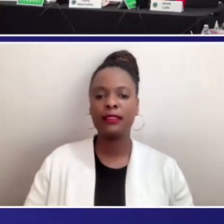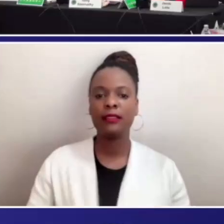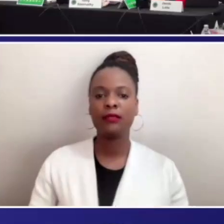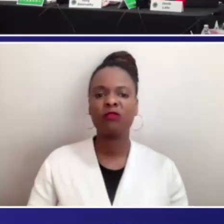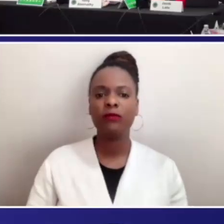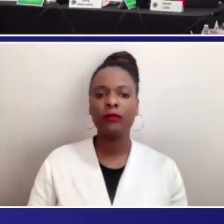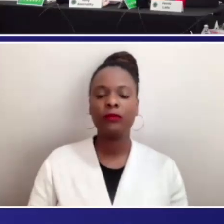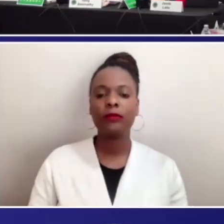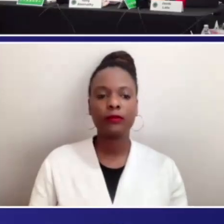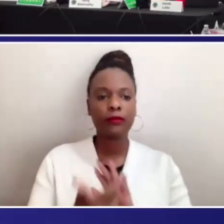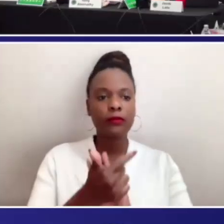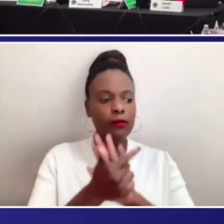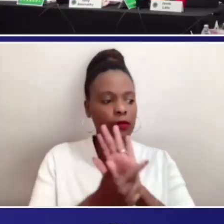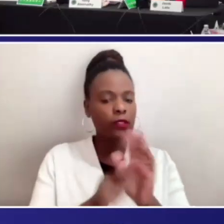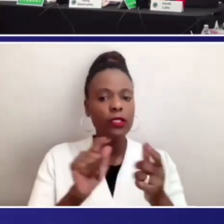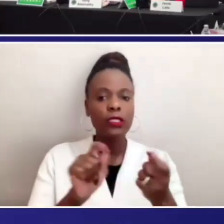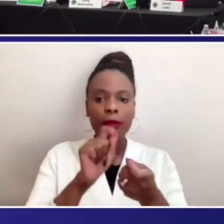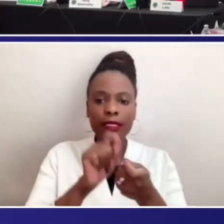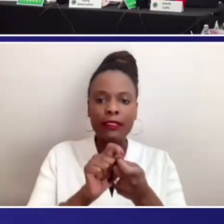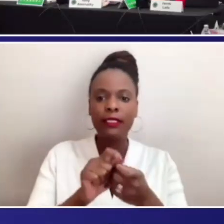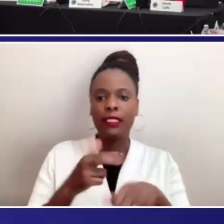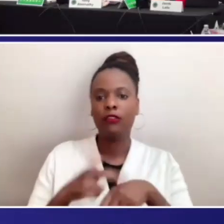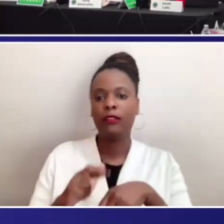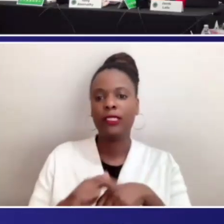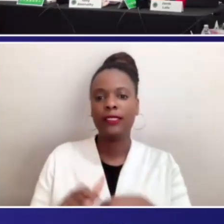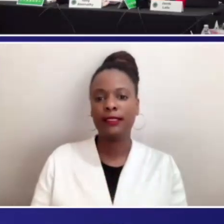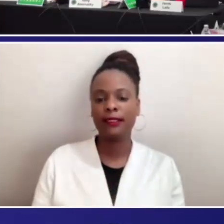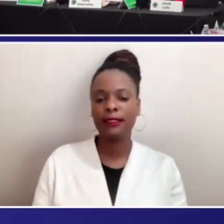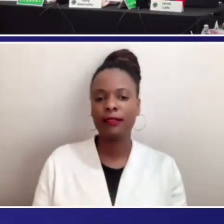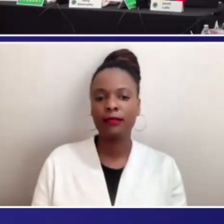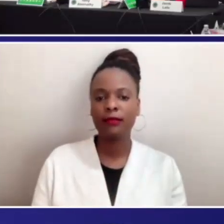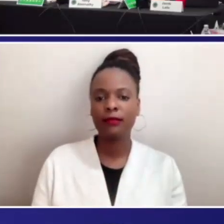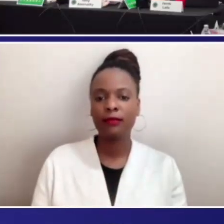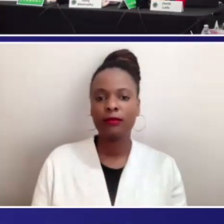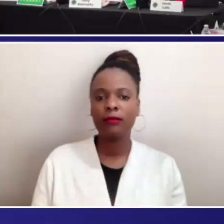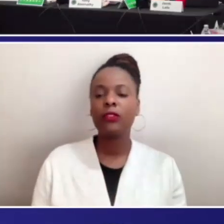The statute specifically referenced this. So we wanted to make sure that we kept our